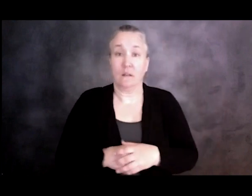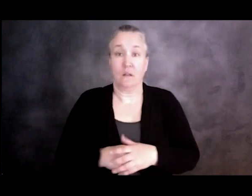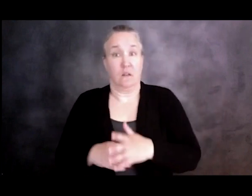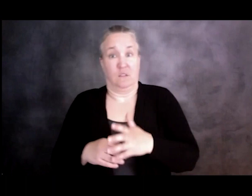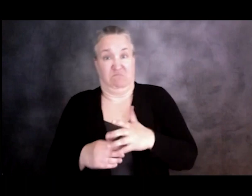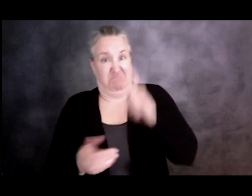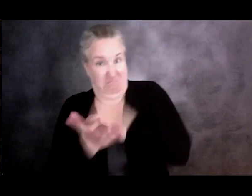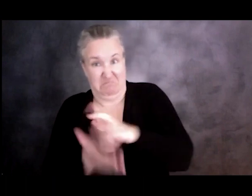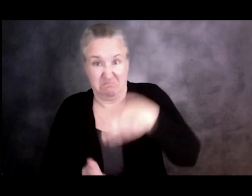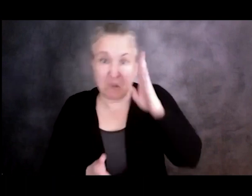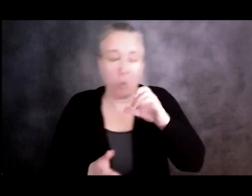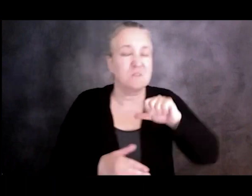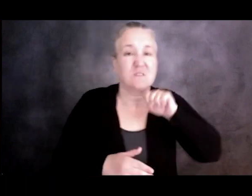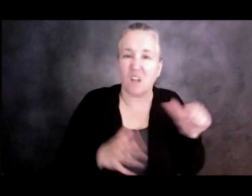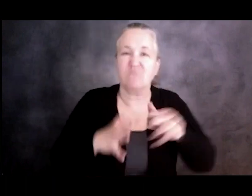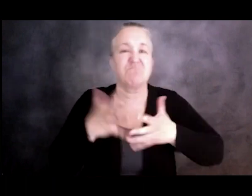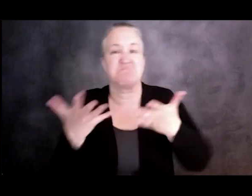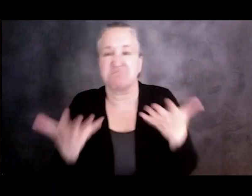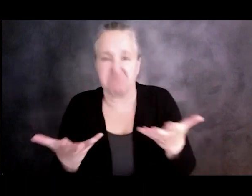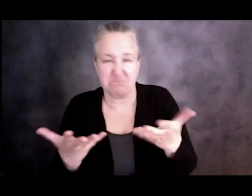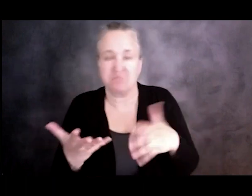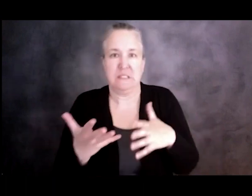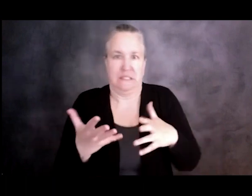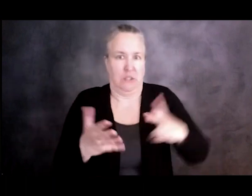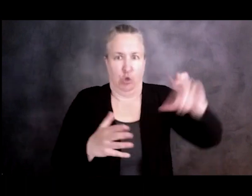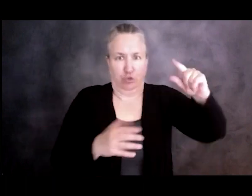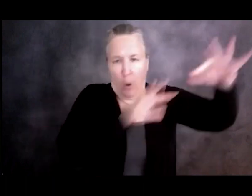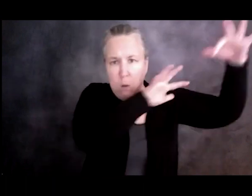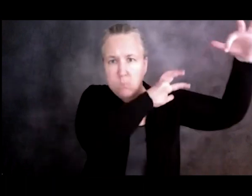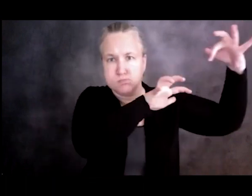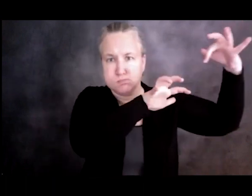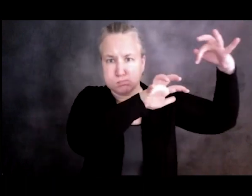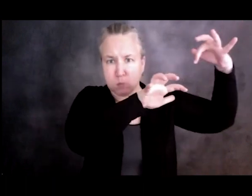to avoid the storm dominating the horizon and surging closer and closer.